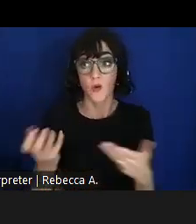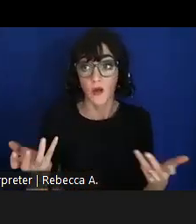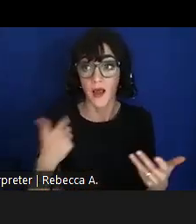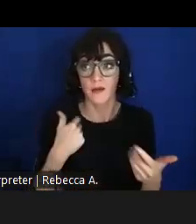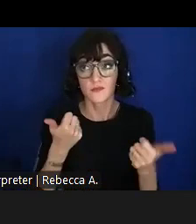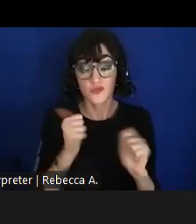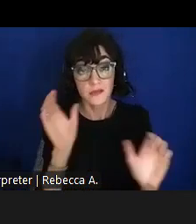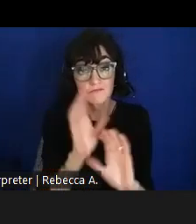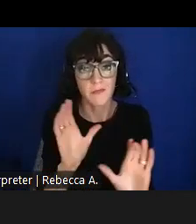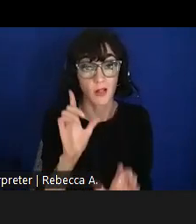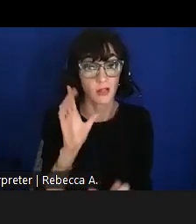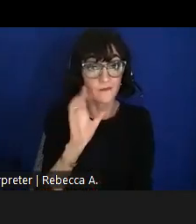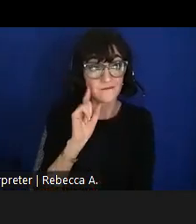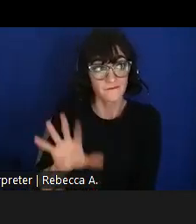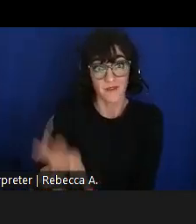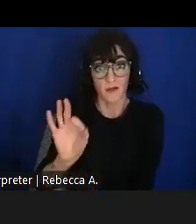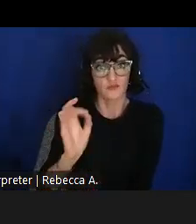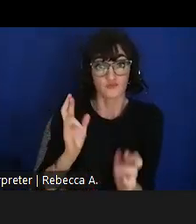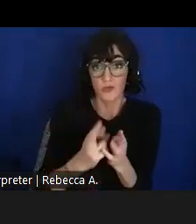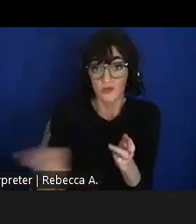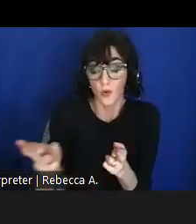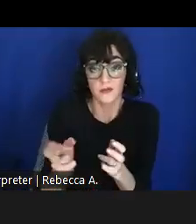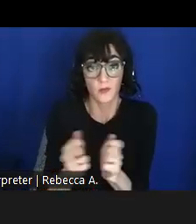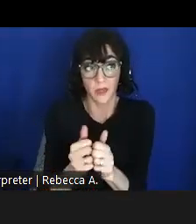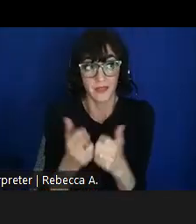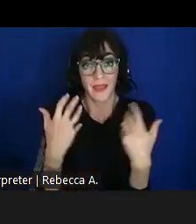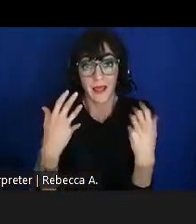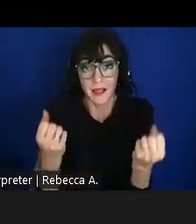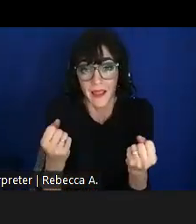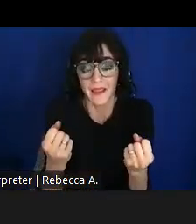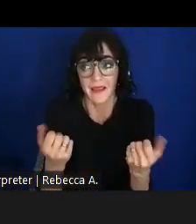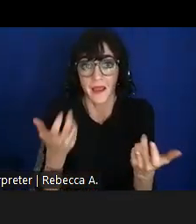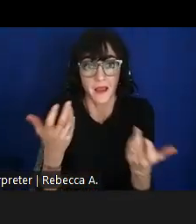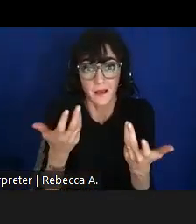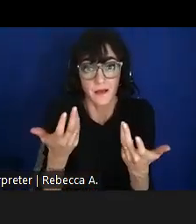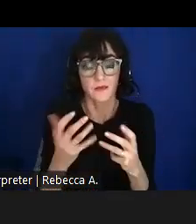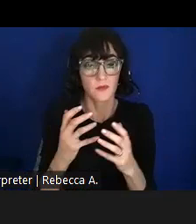around my healing related to trauma and substance use and instead it becomes a site of more